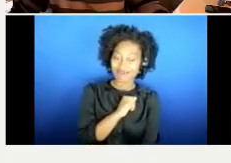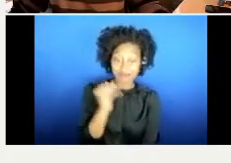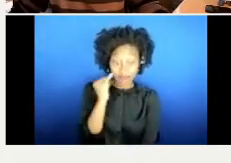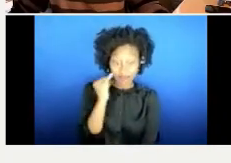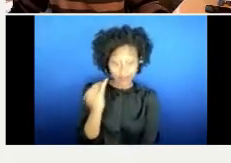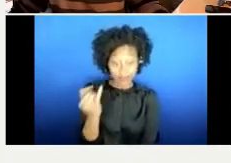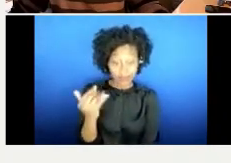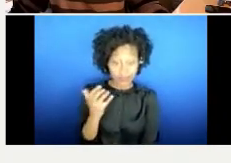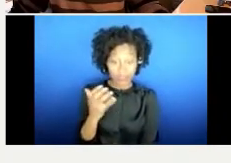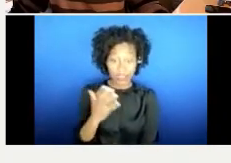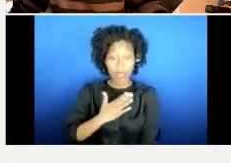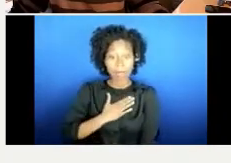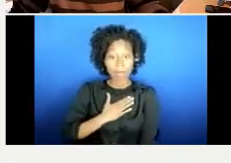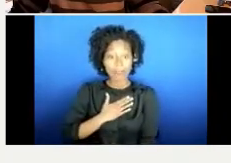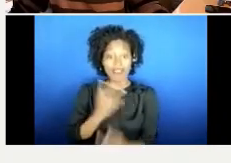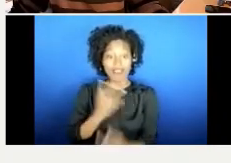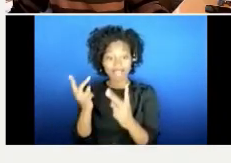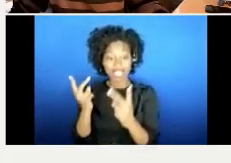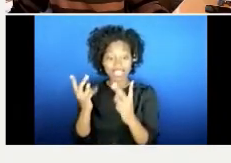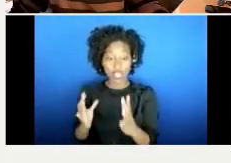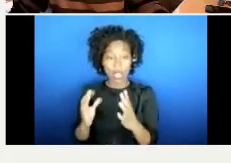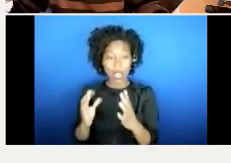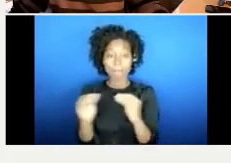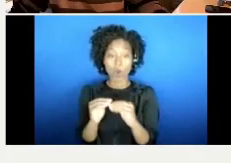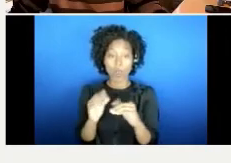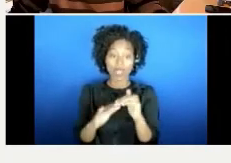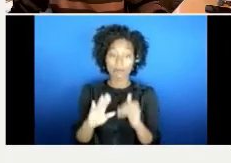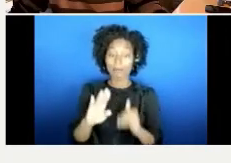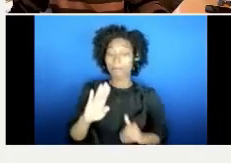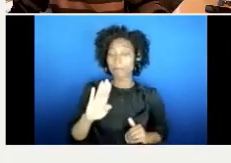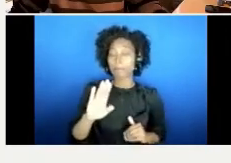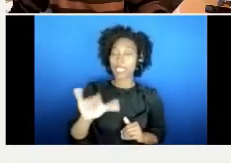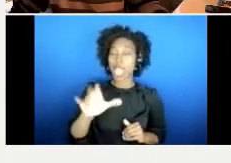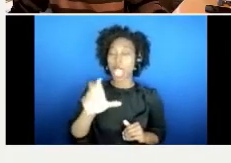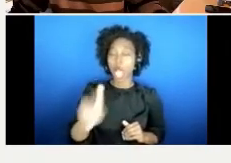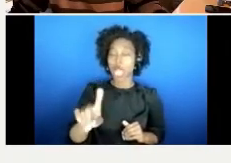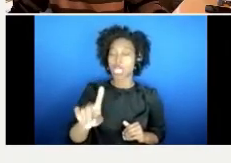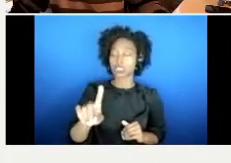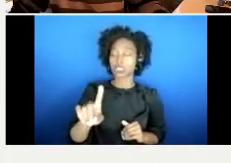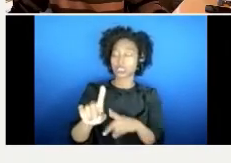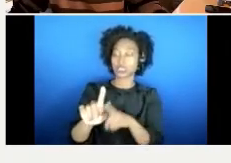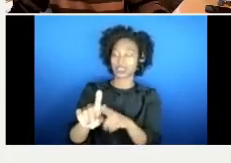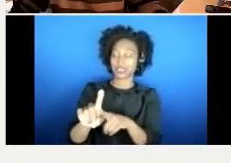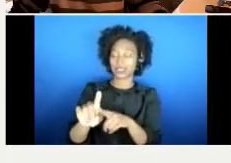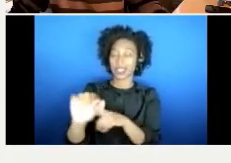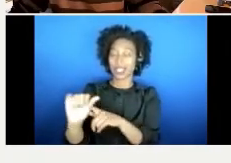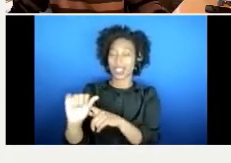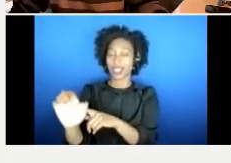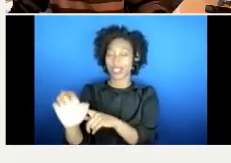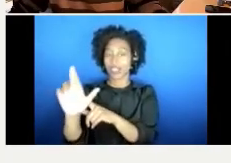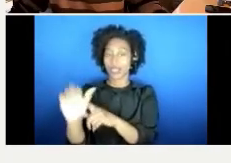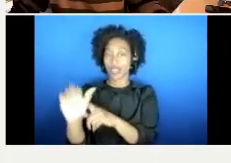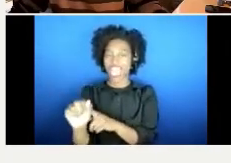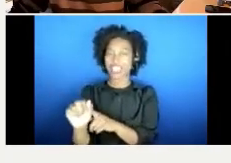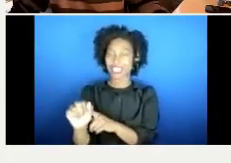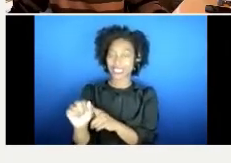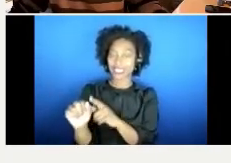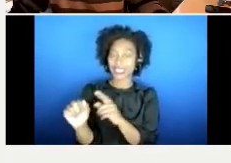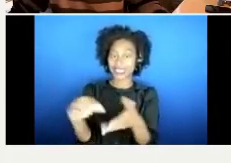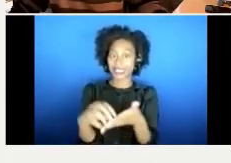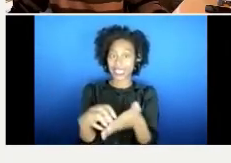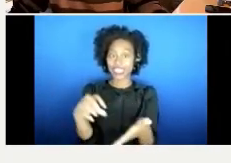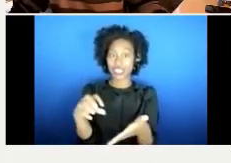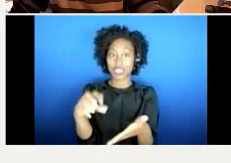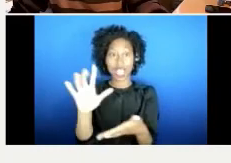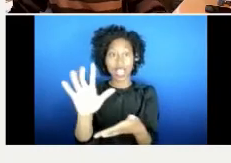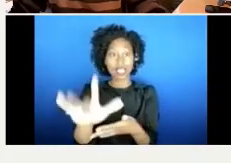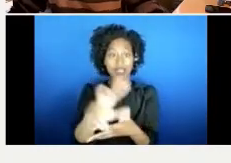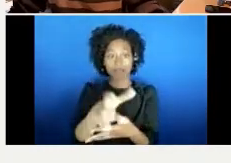to go to BEYOND AERA I click on there and it takes me to the exact section for my readers